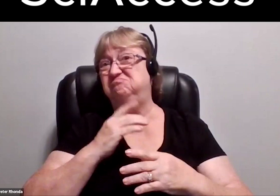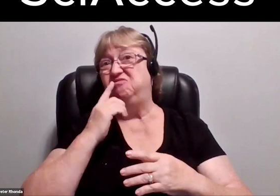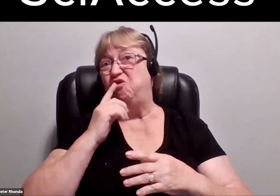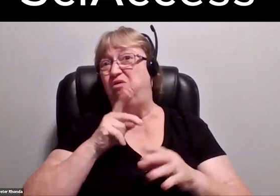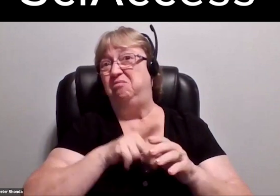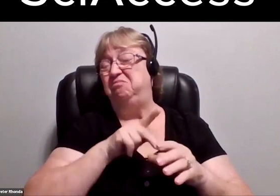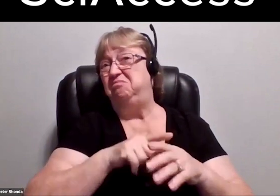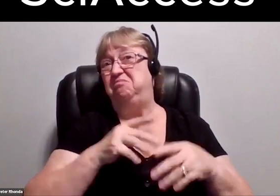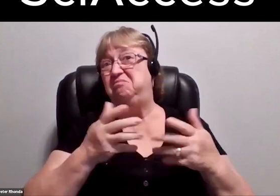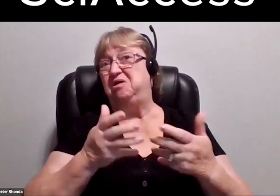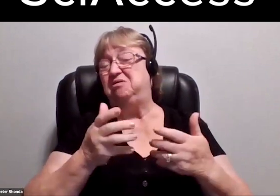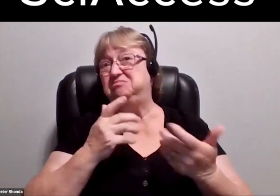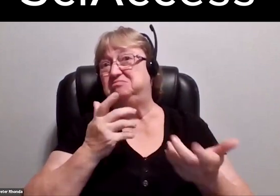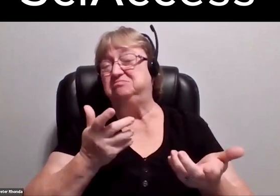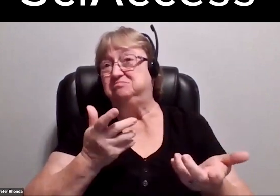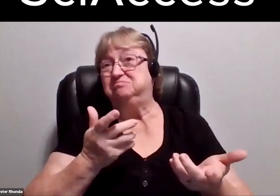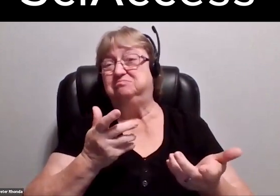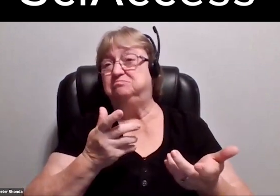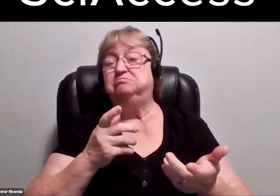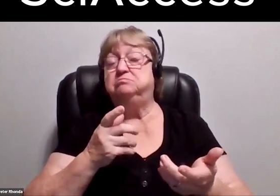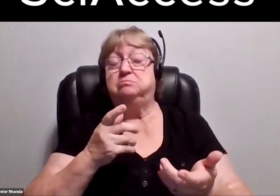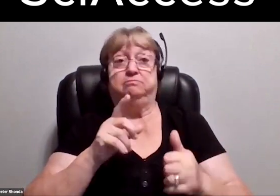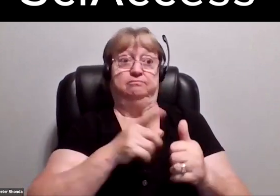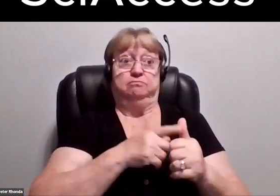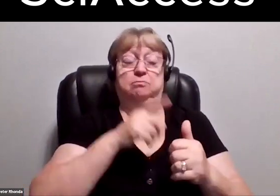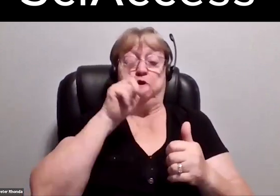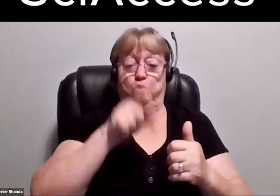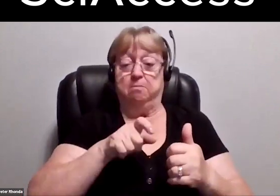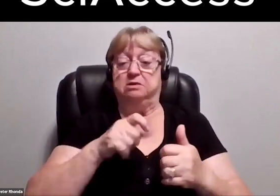are you need to be a student who has a visual impairment.